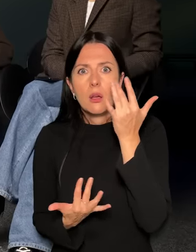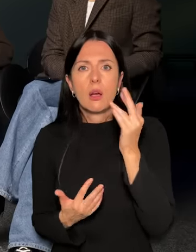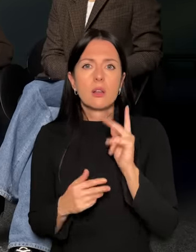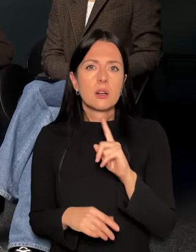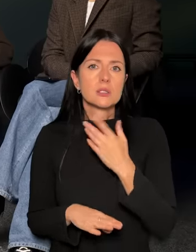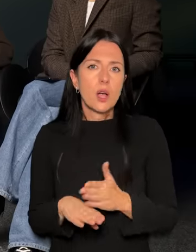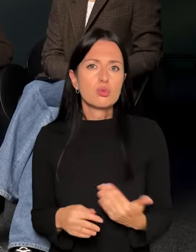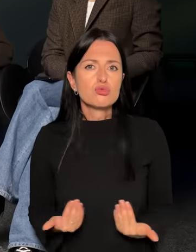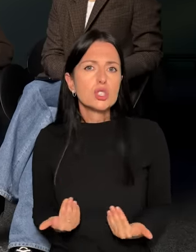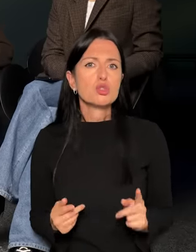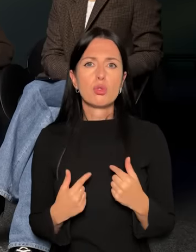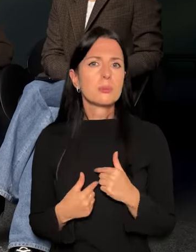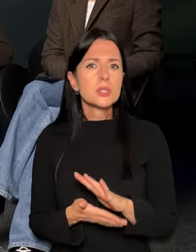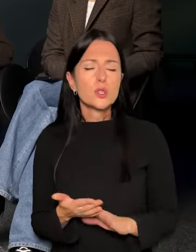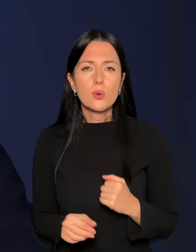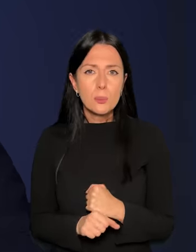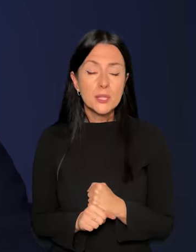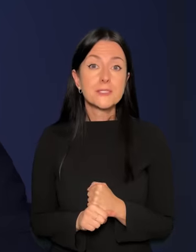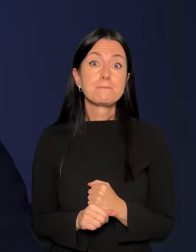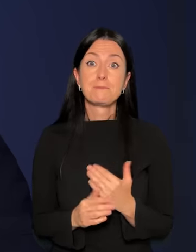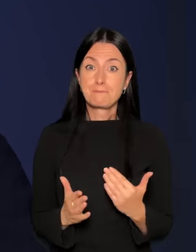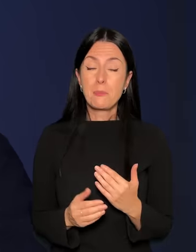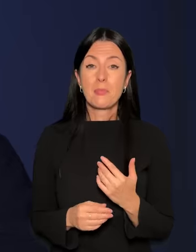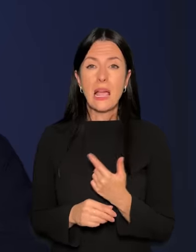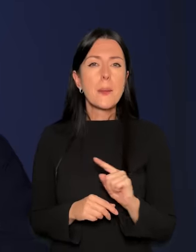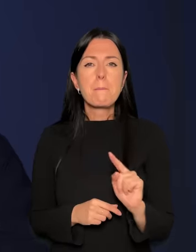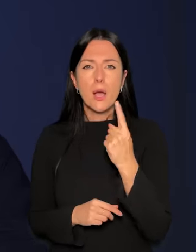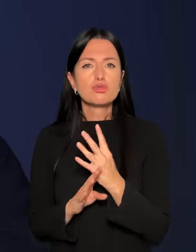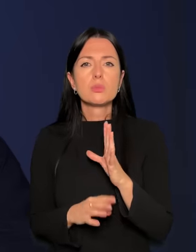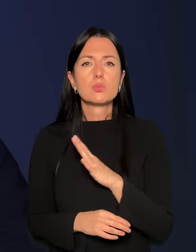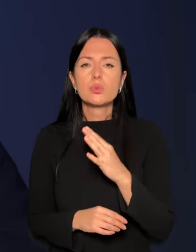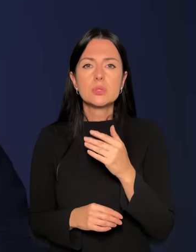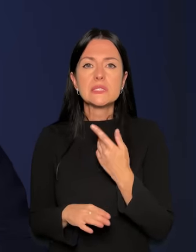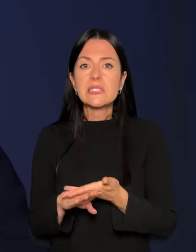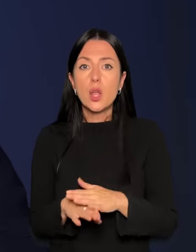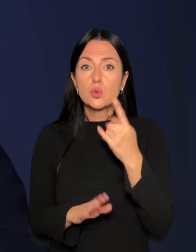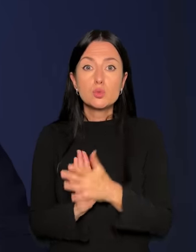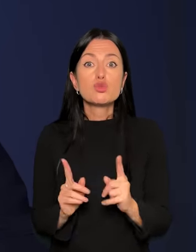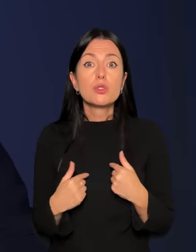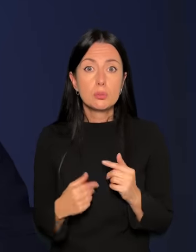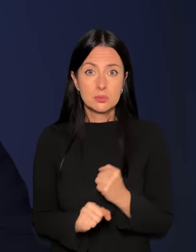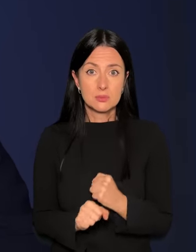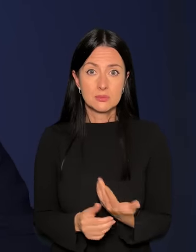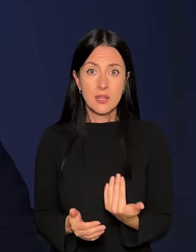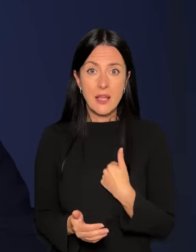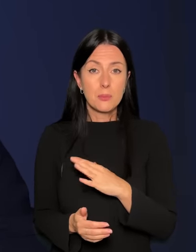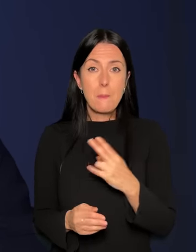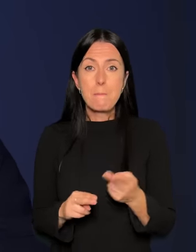about how difficult it would be to live, what I should do. Of course, at first, it was very challenging to understand what I would do because I was still lying without prosthetics,